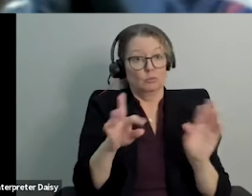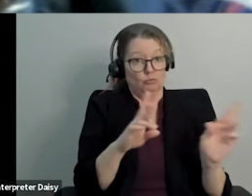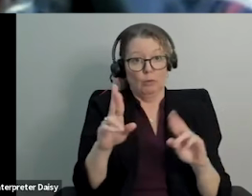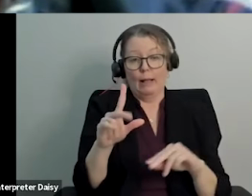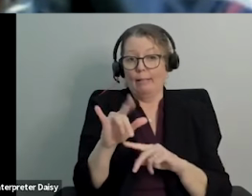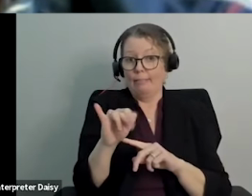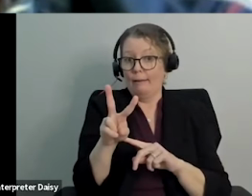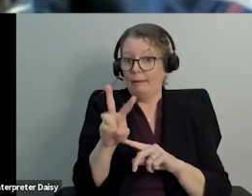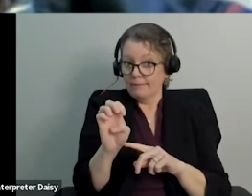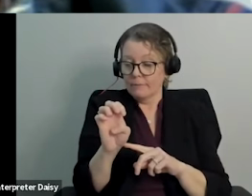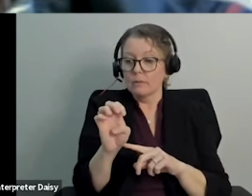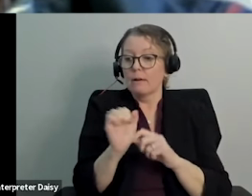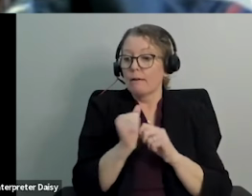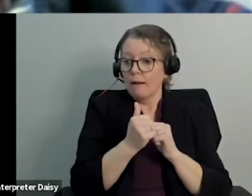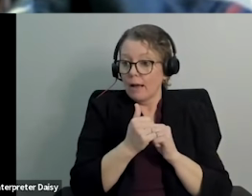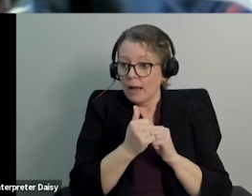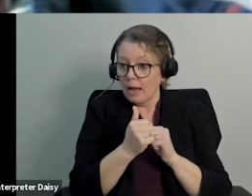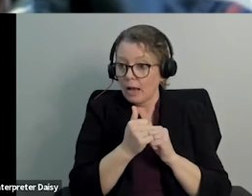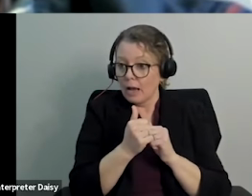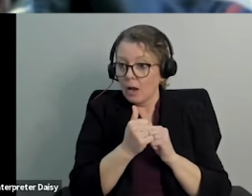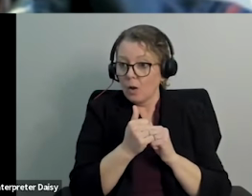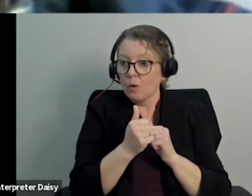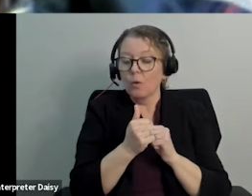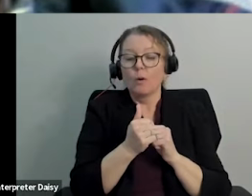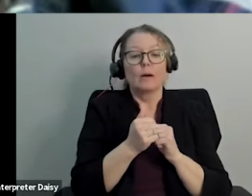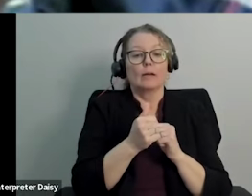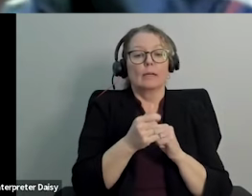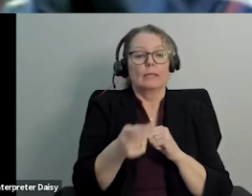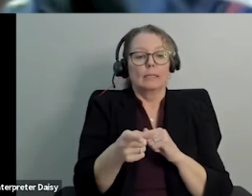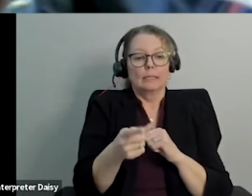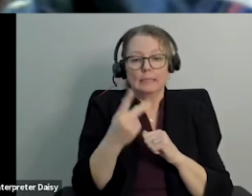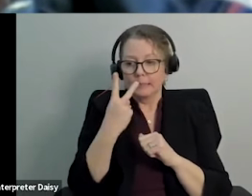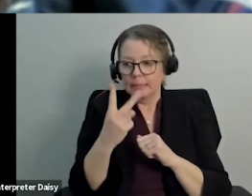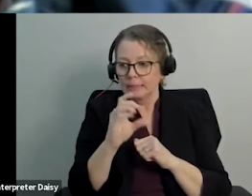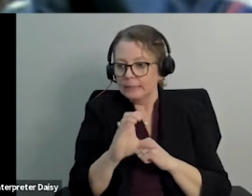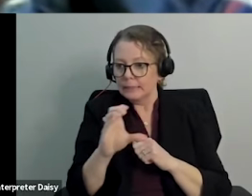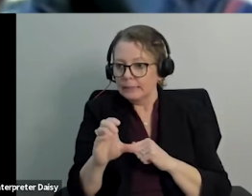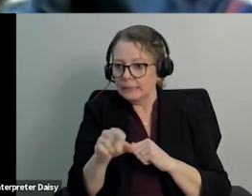So to access those, you can click the CC icon in the bottom menu bar.